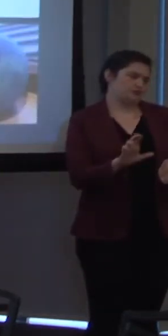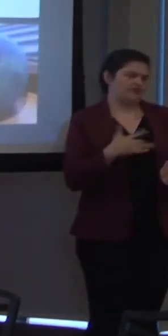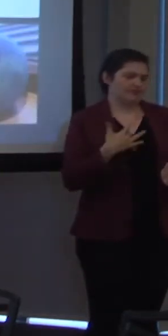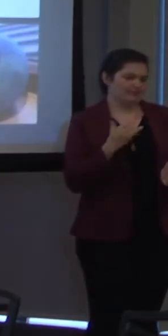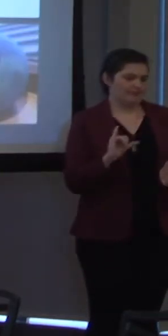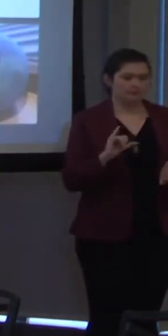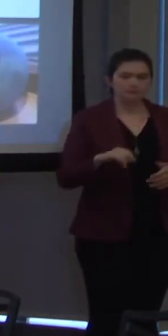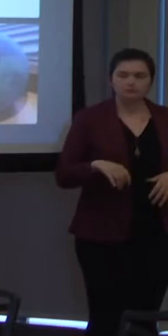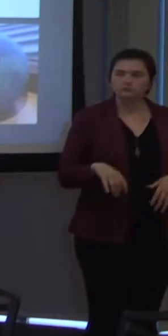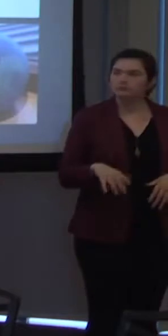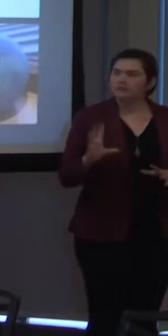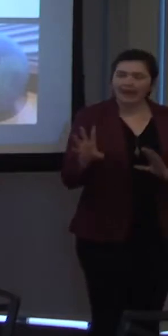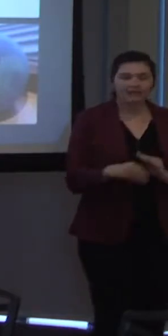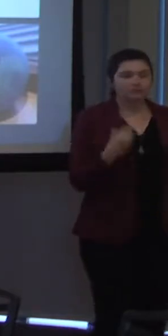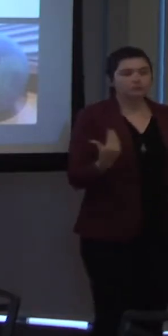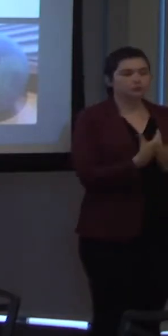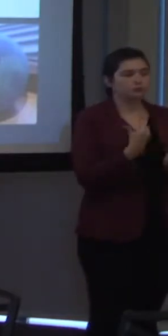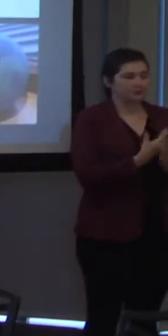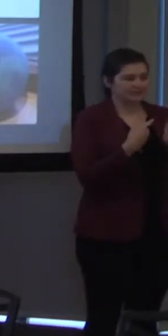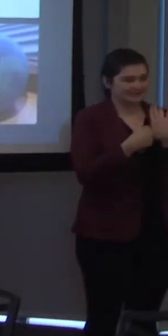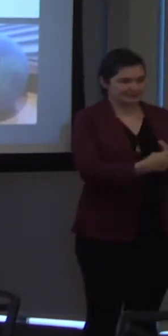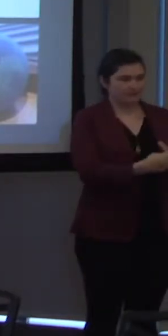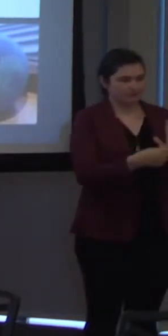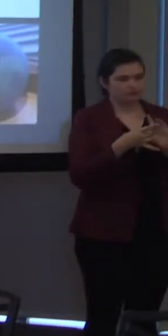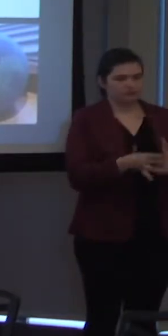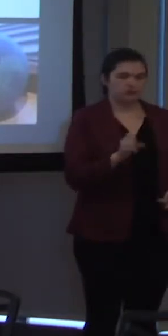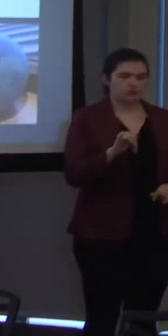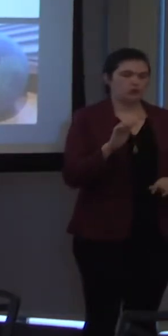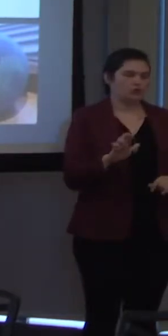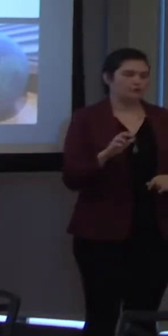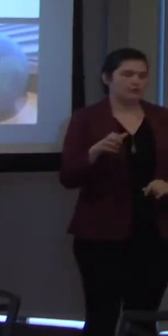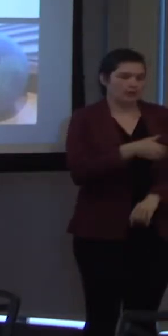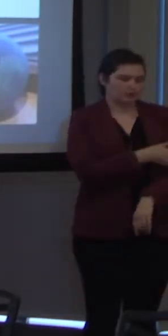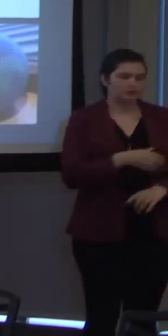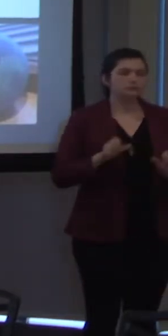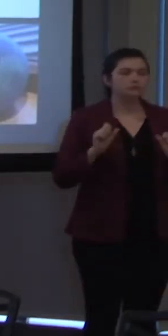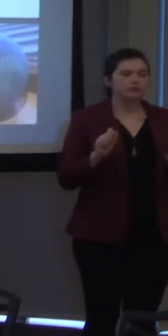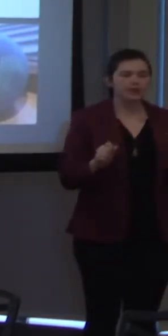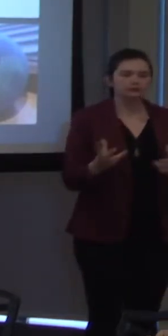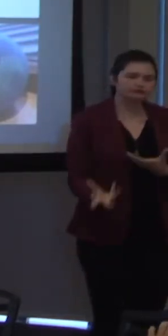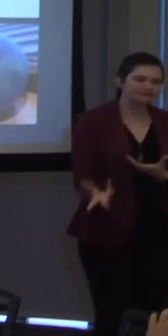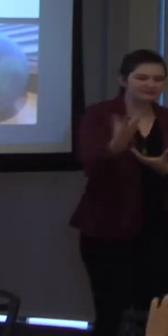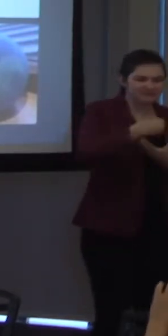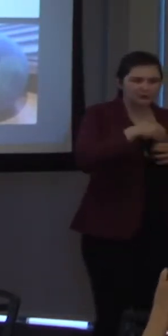We also added some new exhibits for S.O.L.A.R. POWER, and this is where students are really able to engage their creativity.